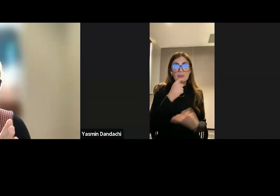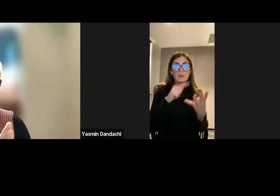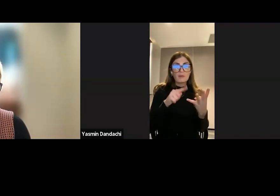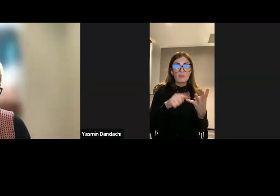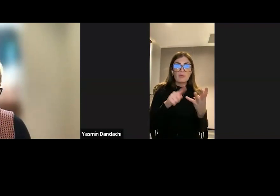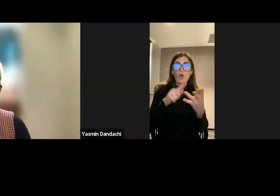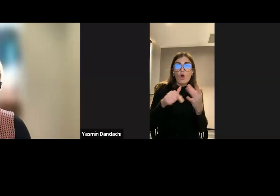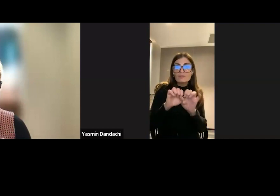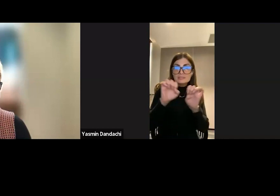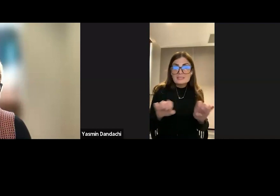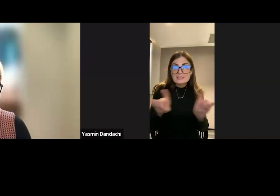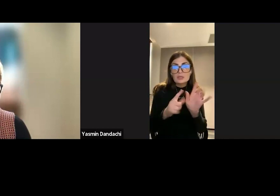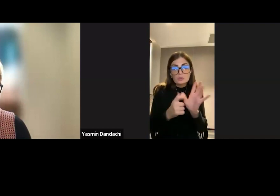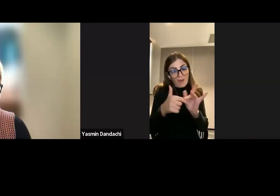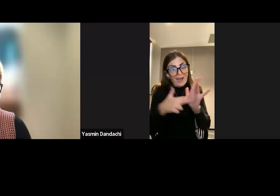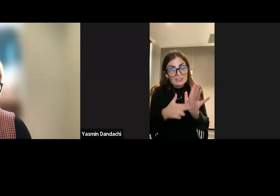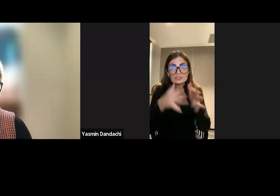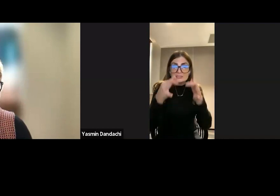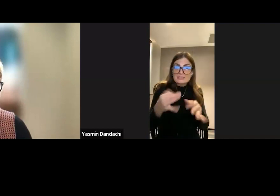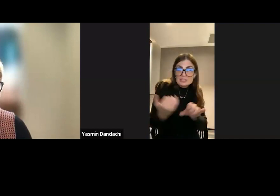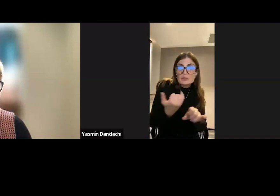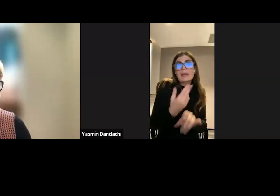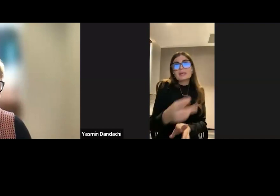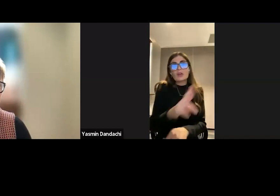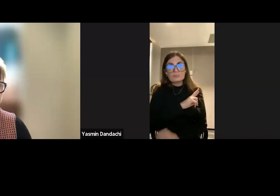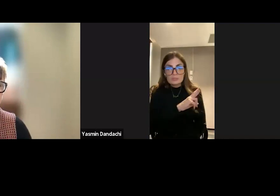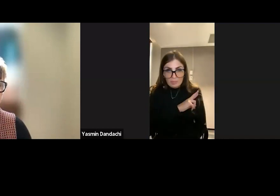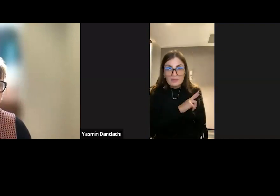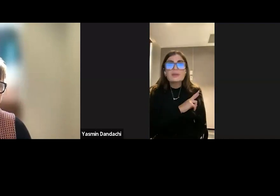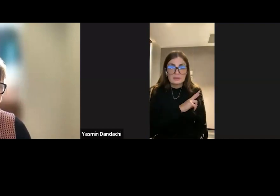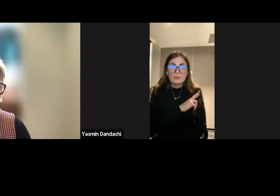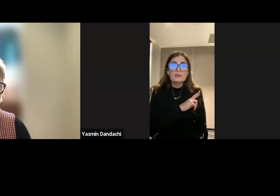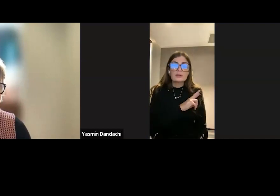decision making and accountability and the foregrounding of power,